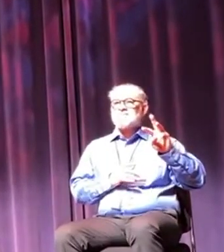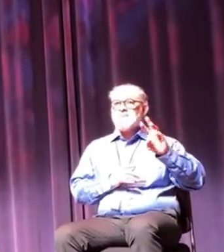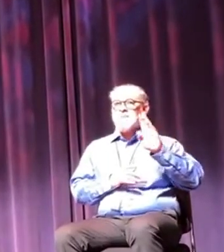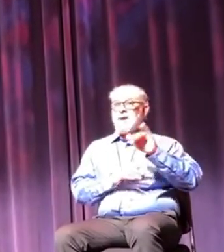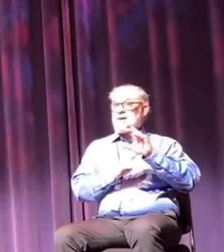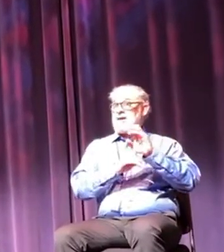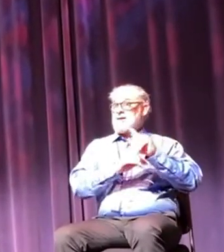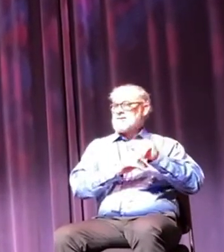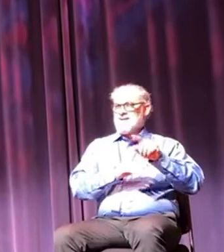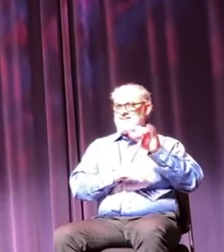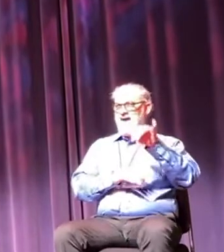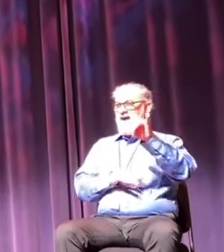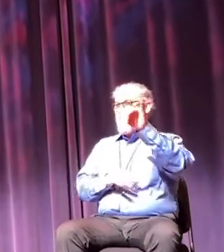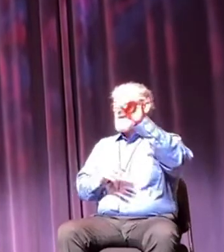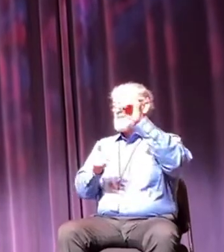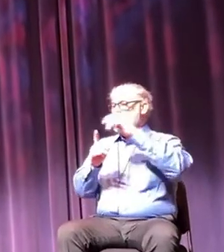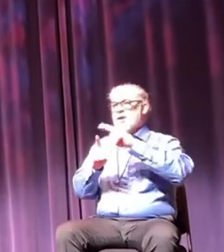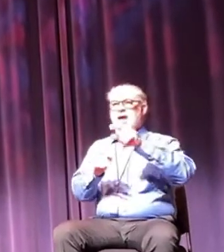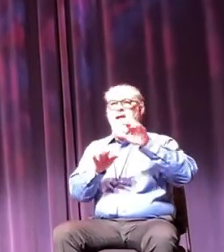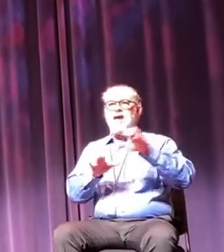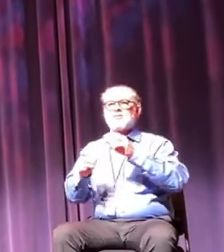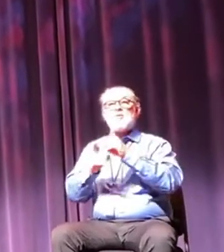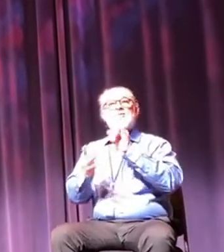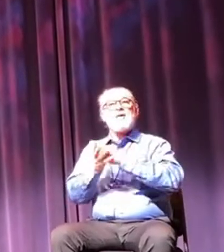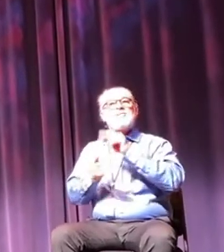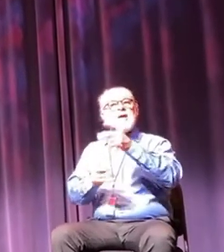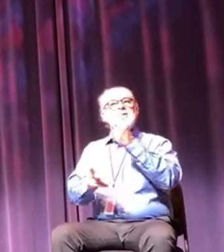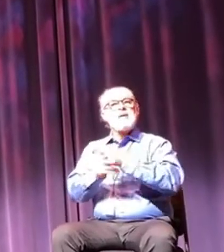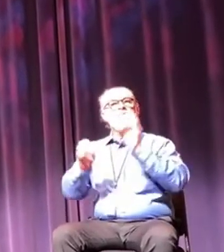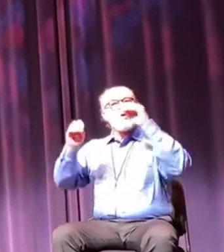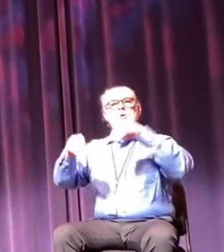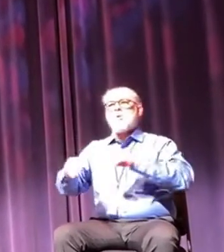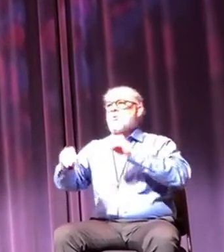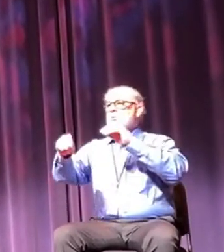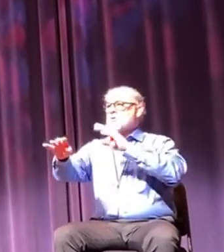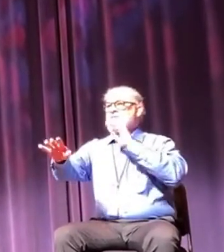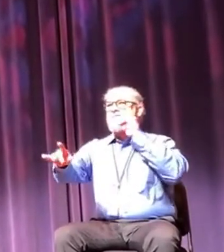Afterwards, afterwards they keep the ocean husks for another meal